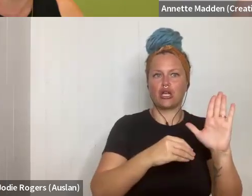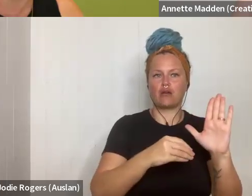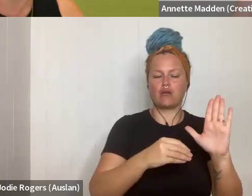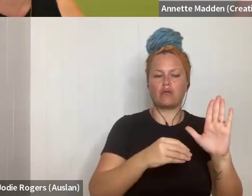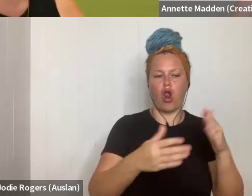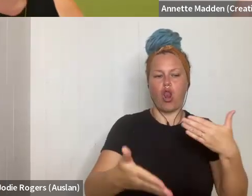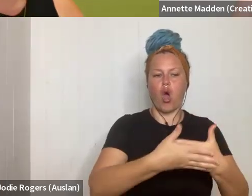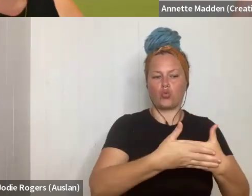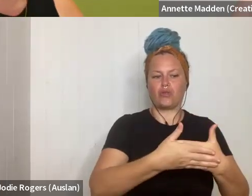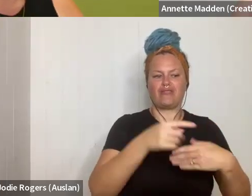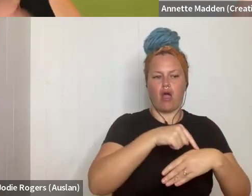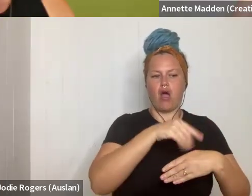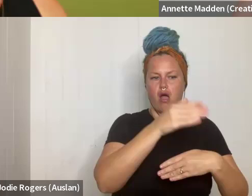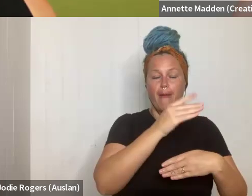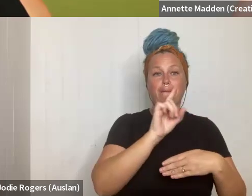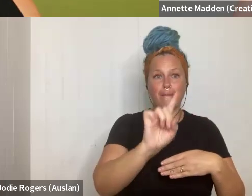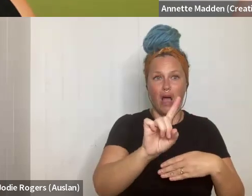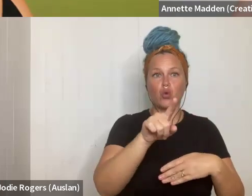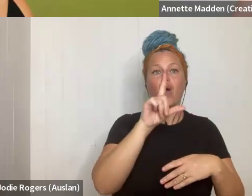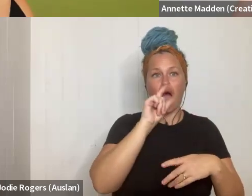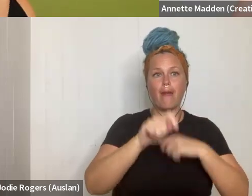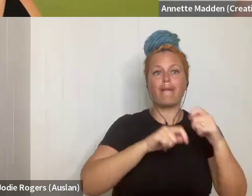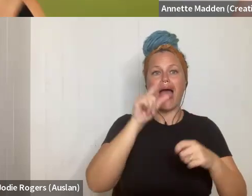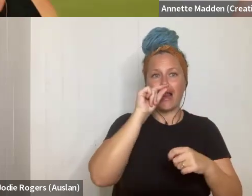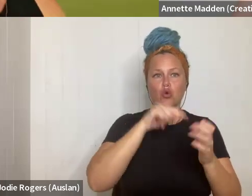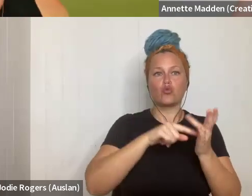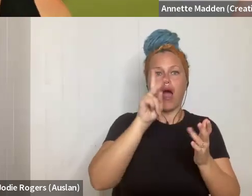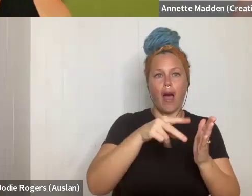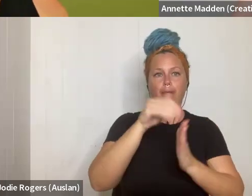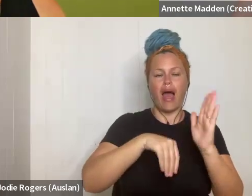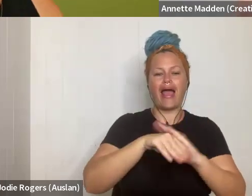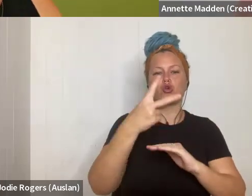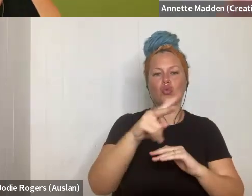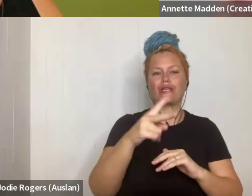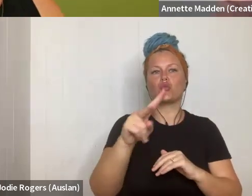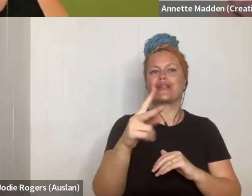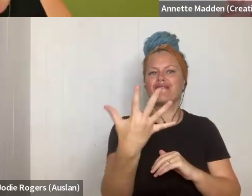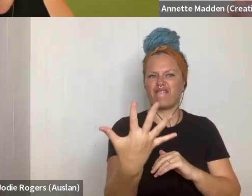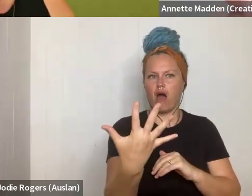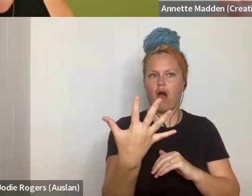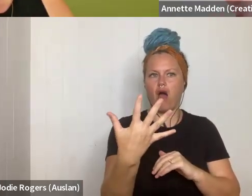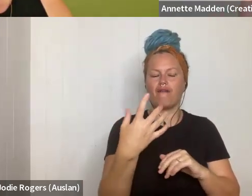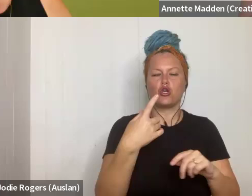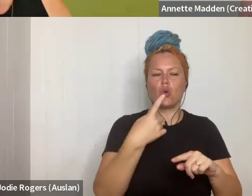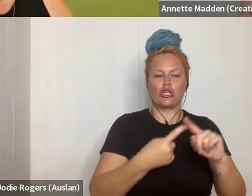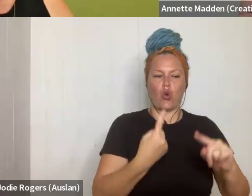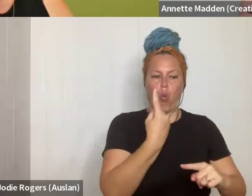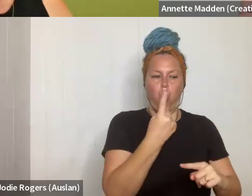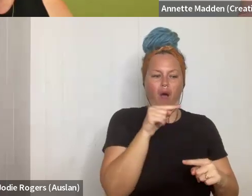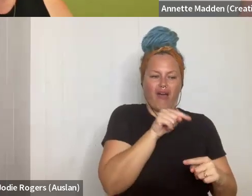to organisations in the general category, in the September 24 application closing date. However, you will